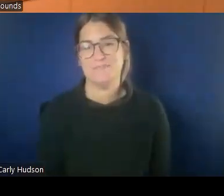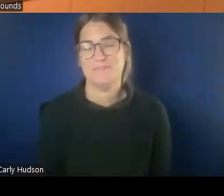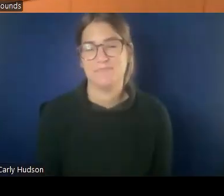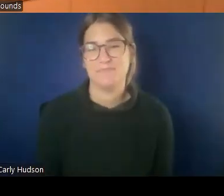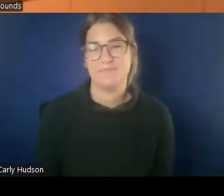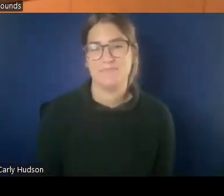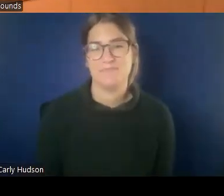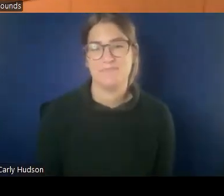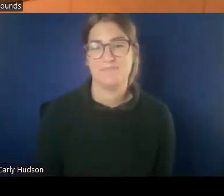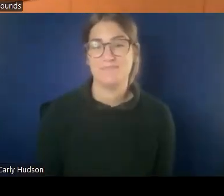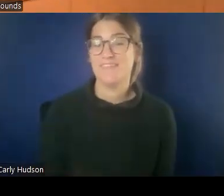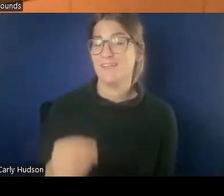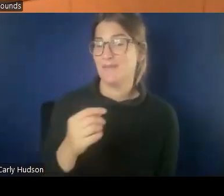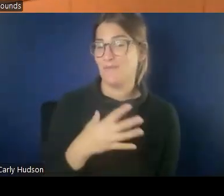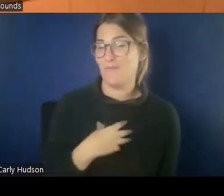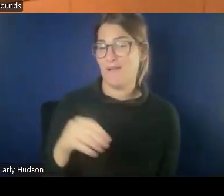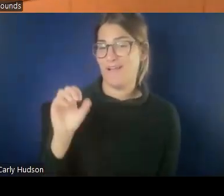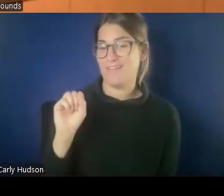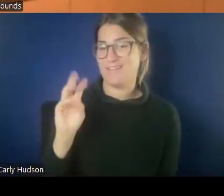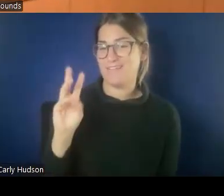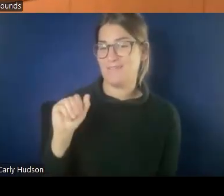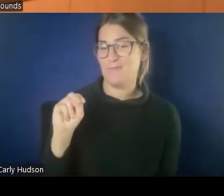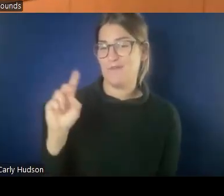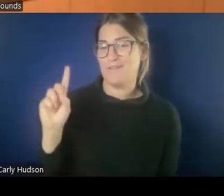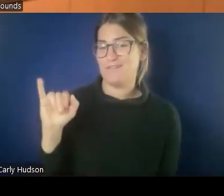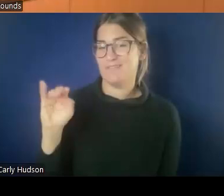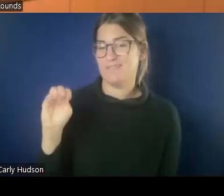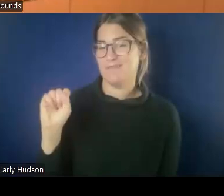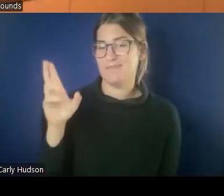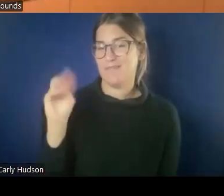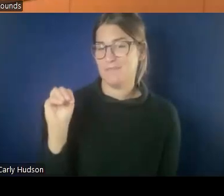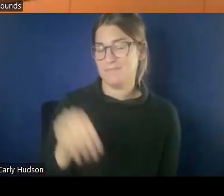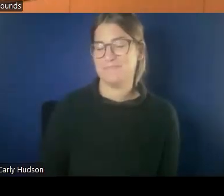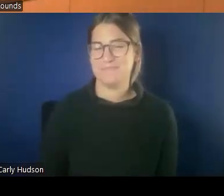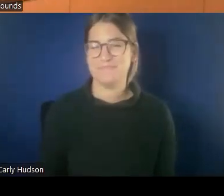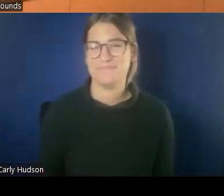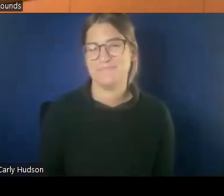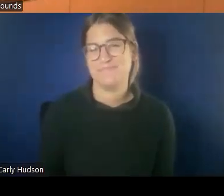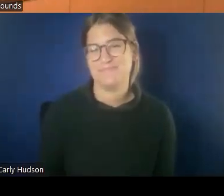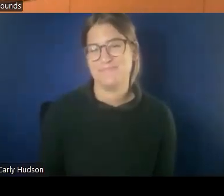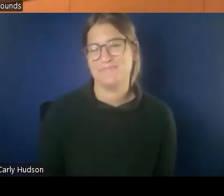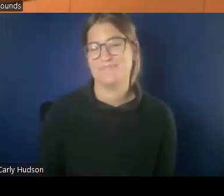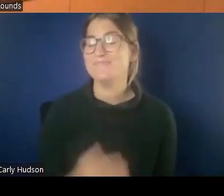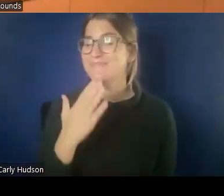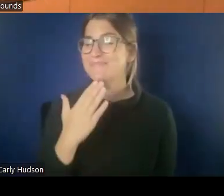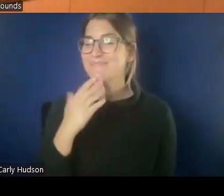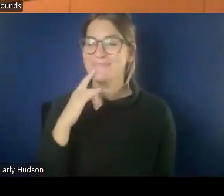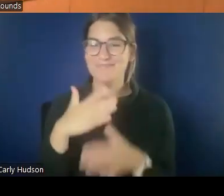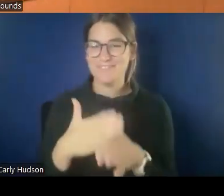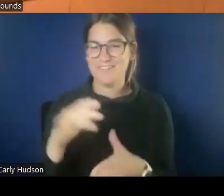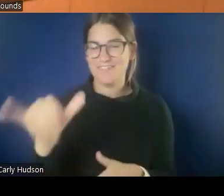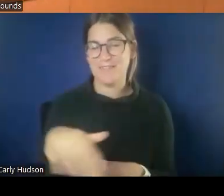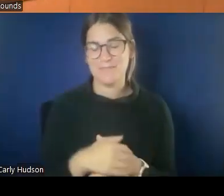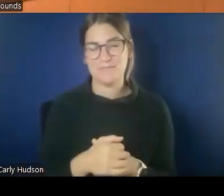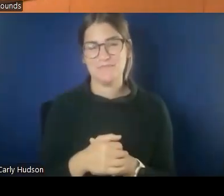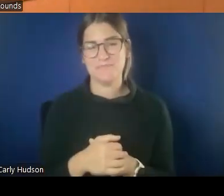dimsum I I want to thank you um for sharing that and to say that it was it's kind of a personal